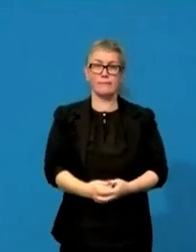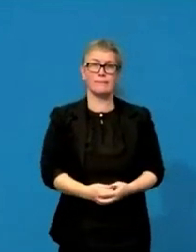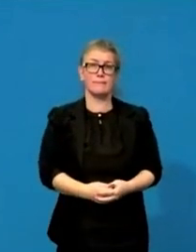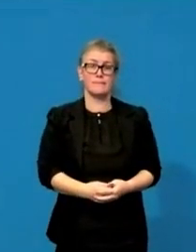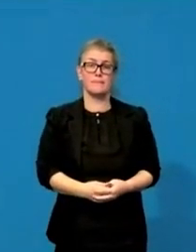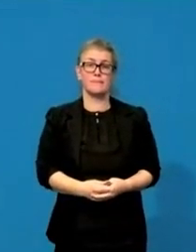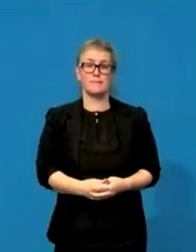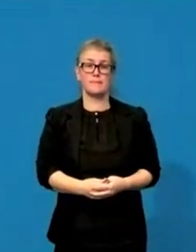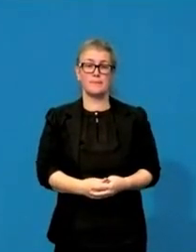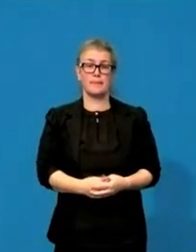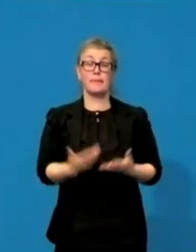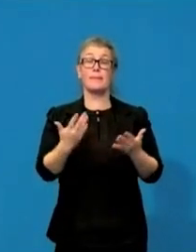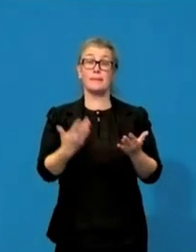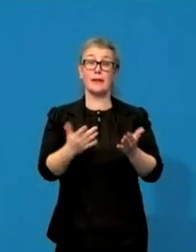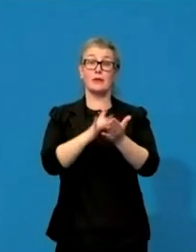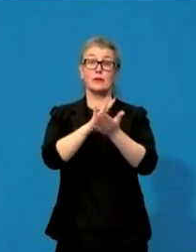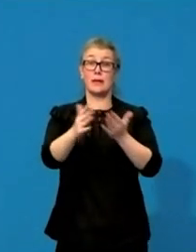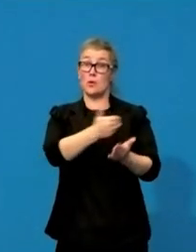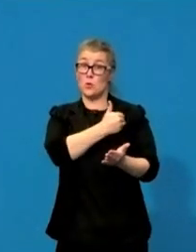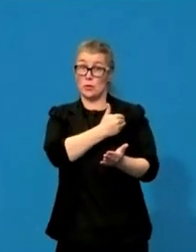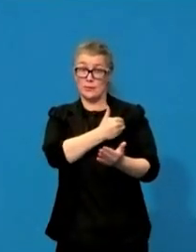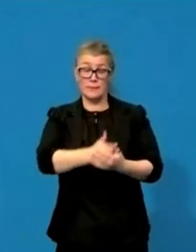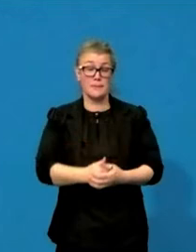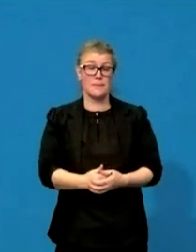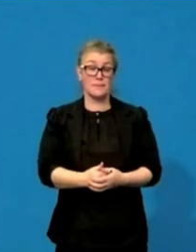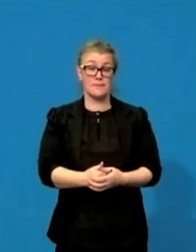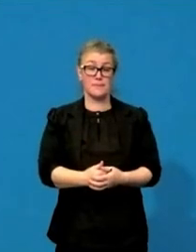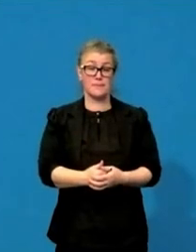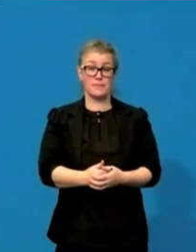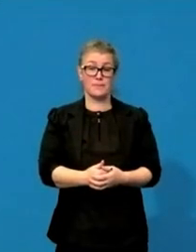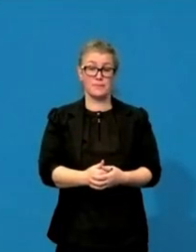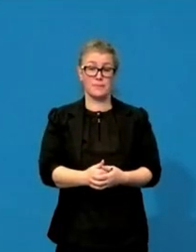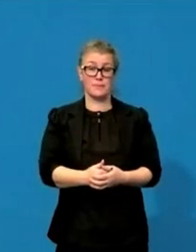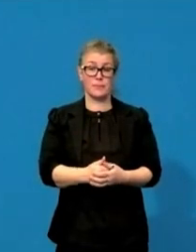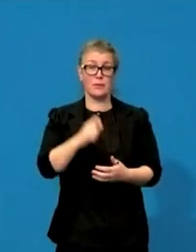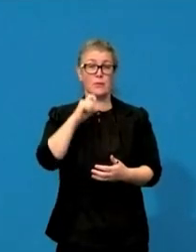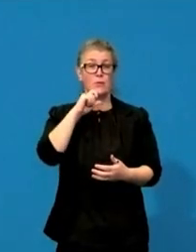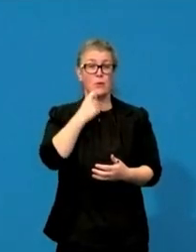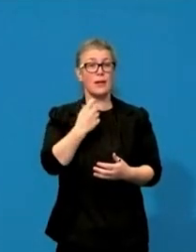On Thursday morning, the Royal Commission will hear the journey of Paulette through her